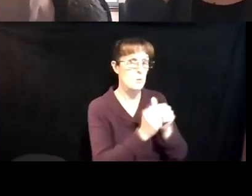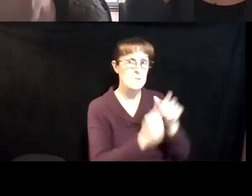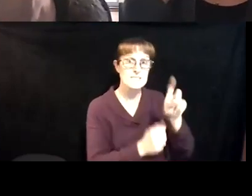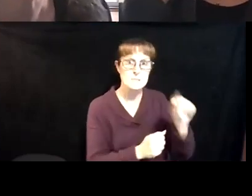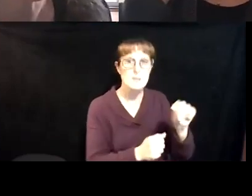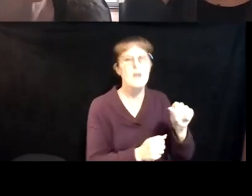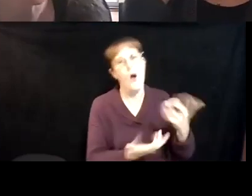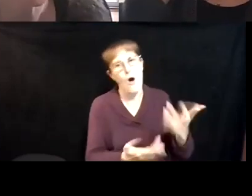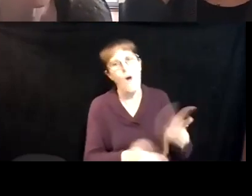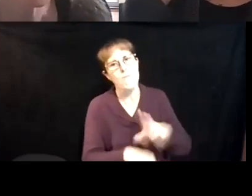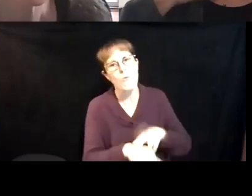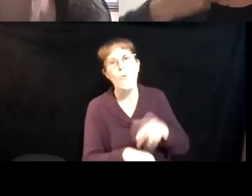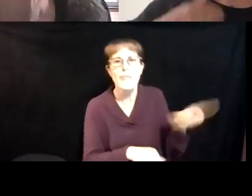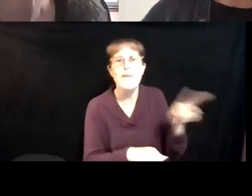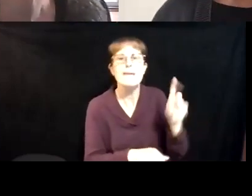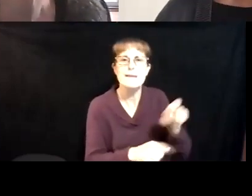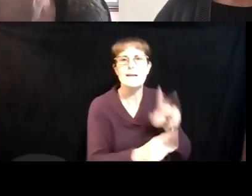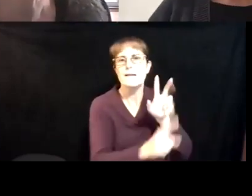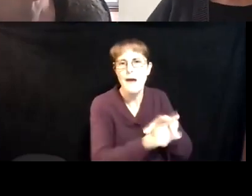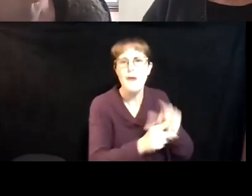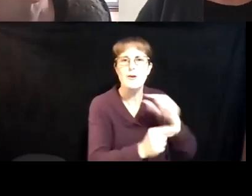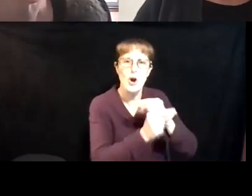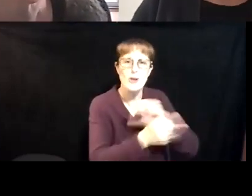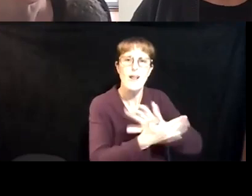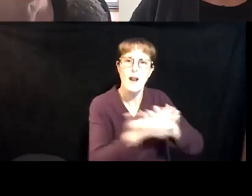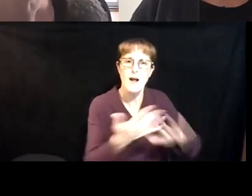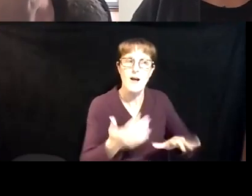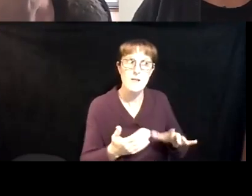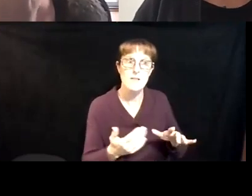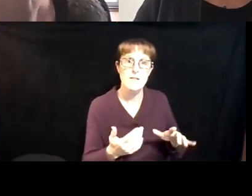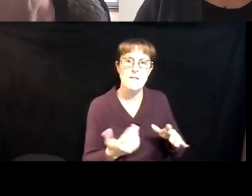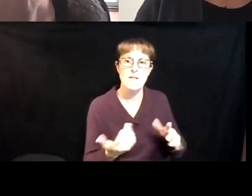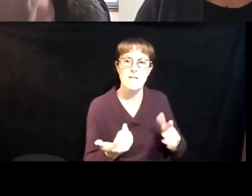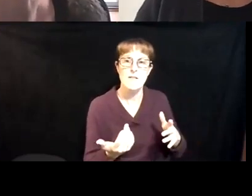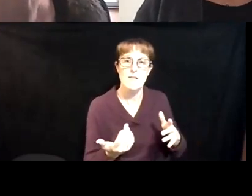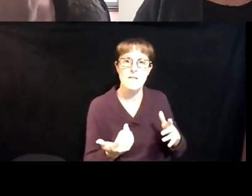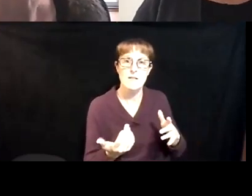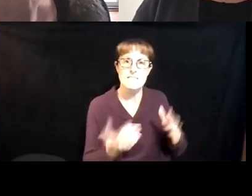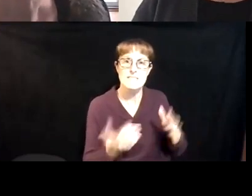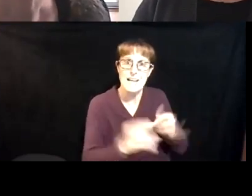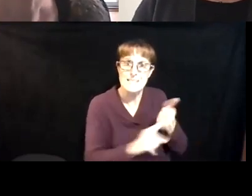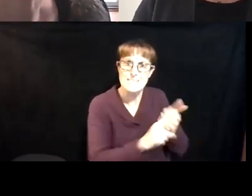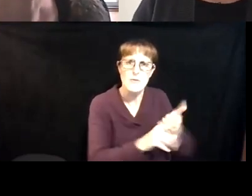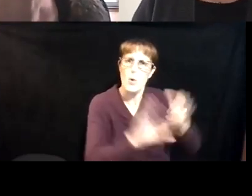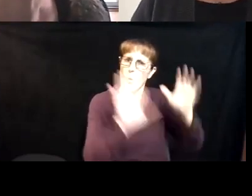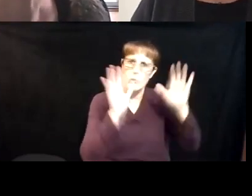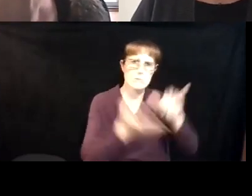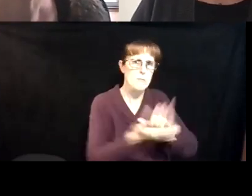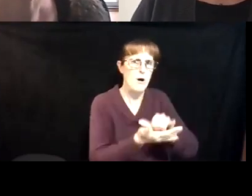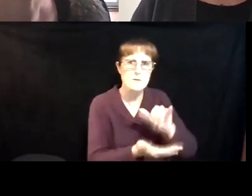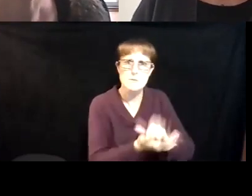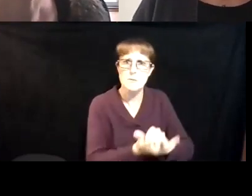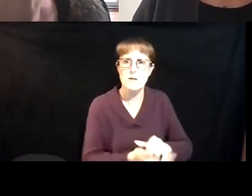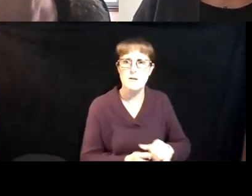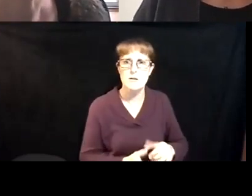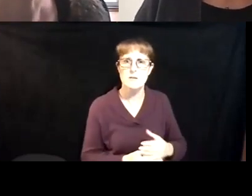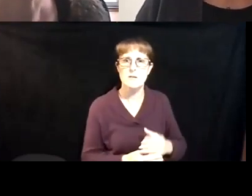Of course, we couldn't expect people like this to make their own decisions. Suddenly they see it in practice with someone who